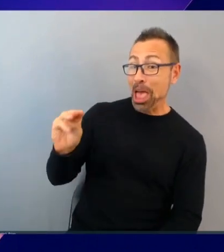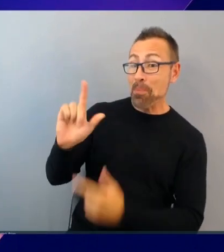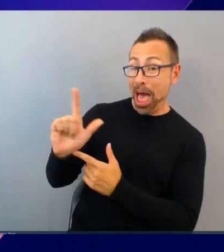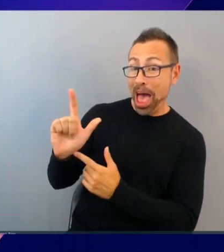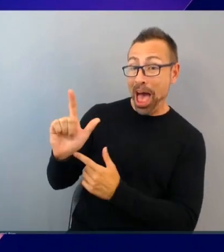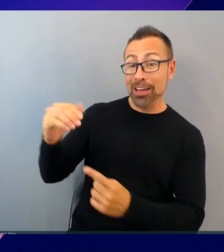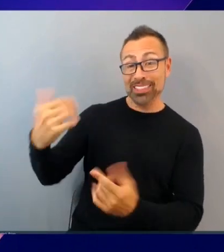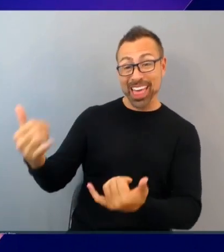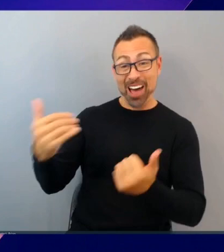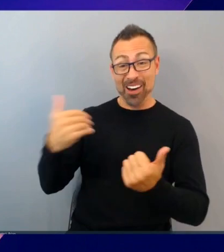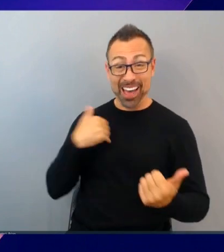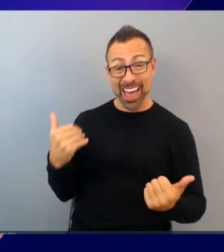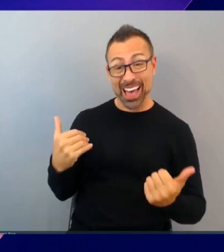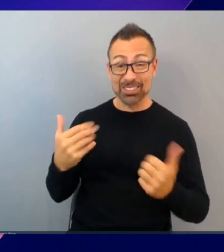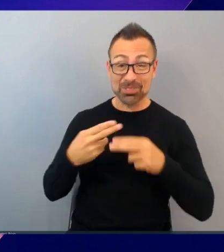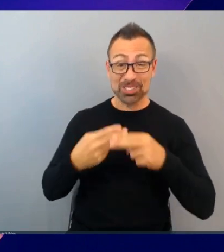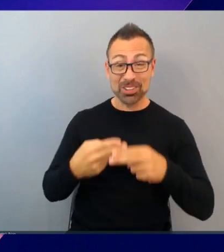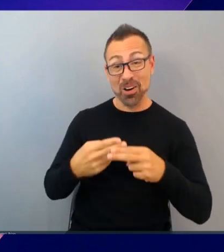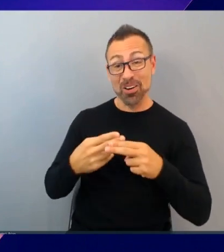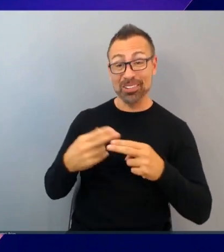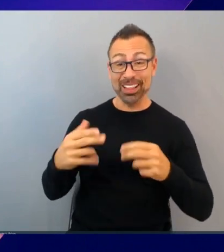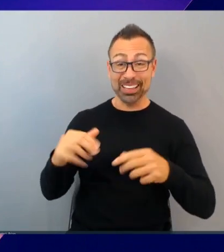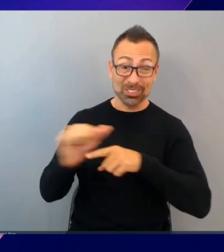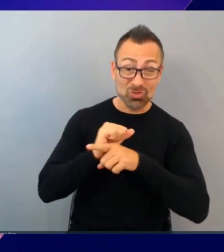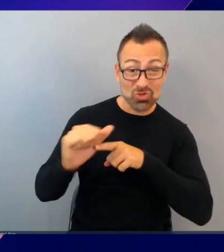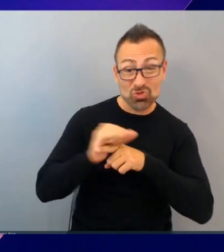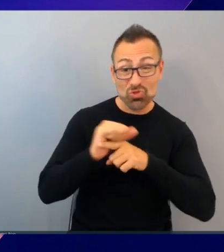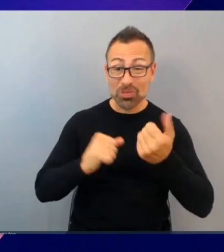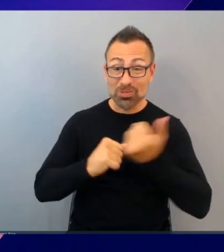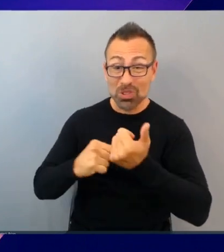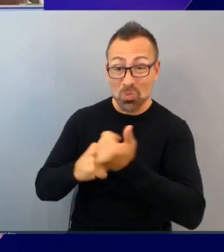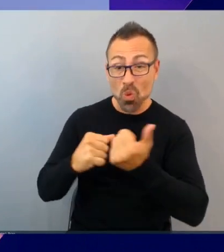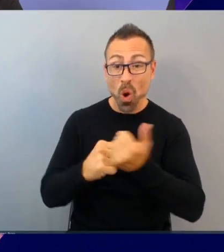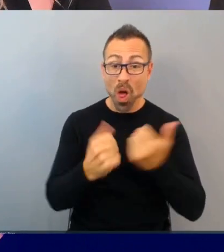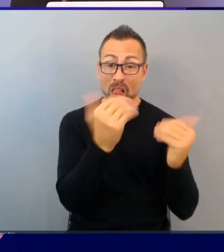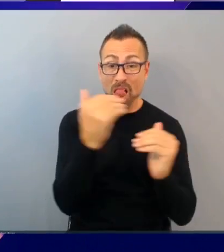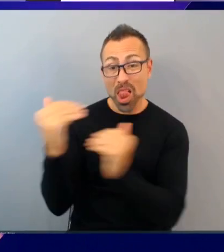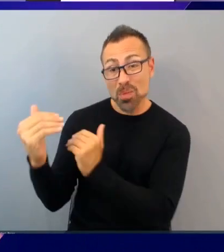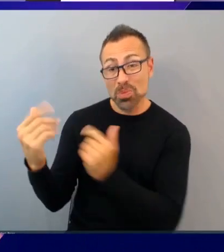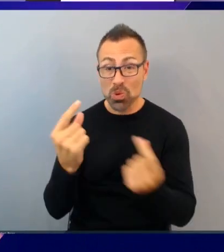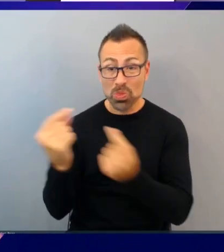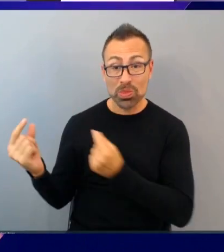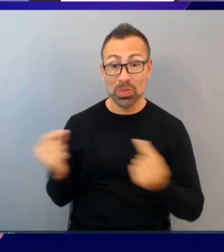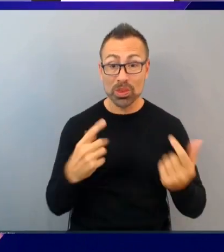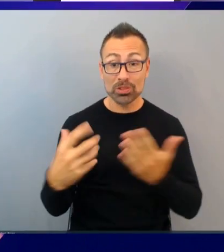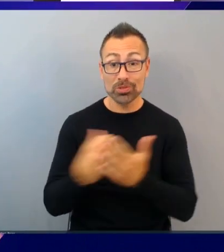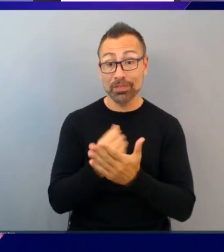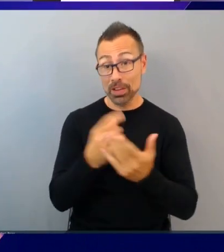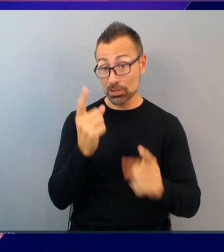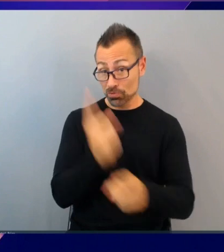go bonkers, all of that. That's exactly correct. All right. Yep. (participants chattering) And you can also see we're able to add